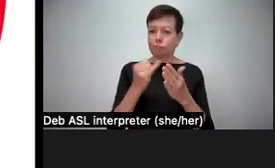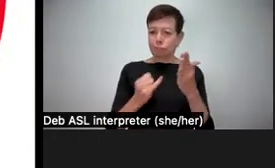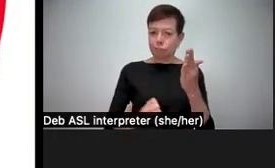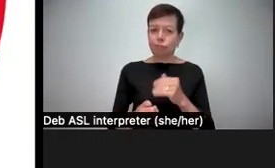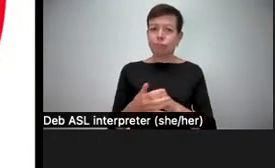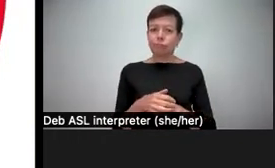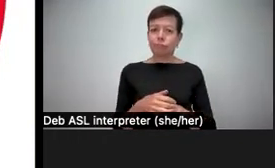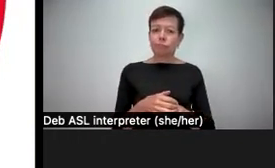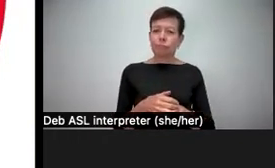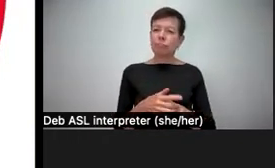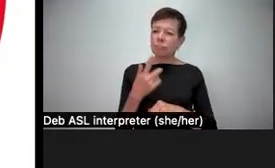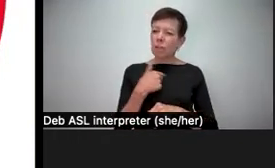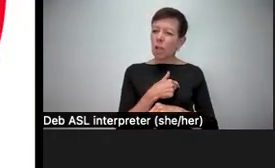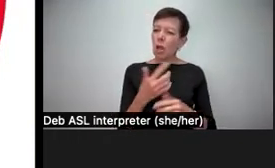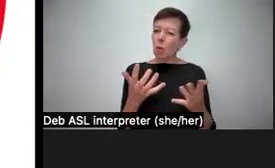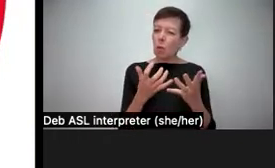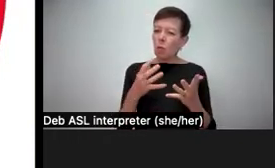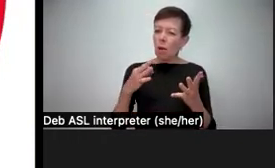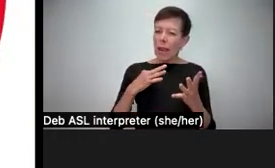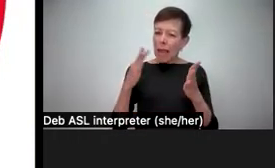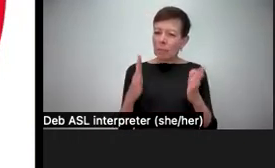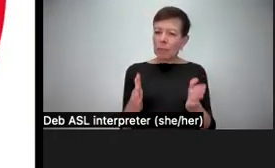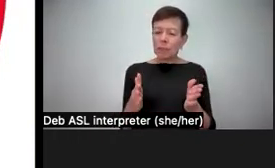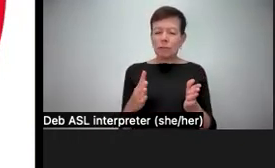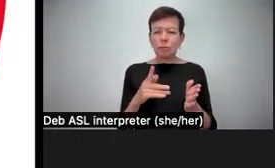amount of work involved in producing their project, who it will involve,